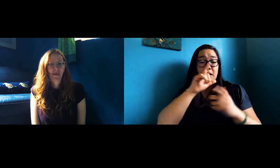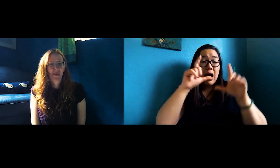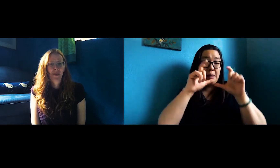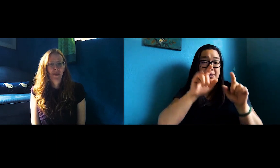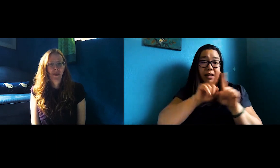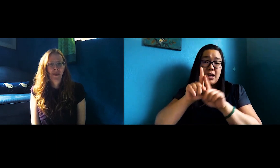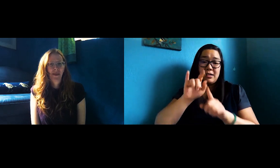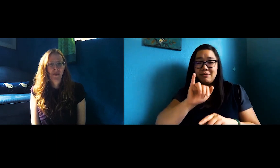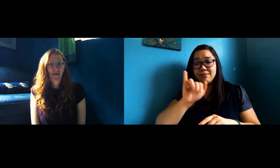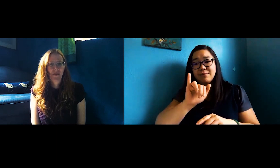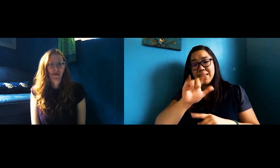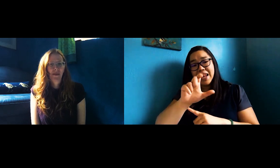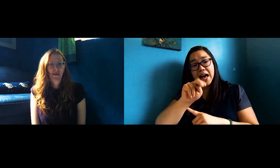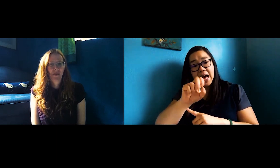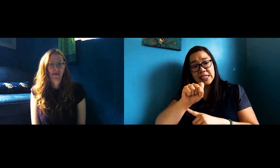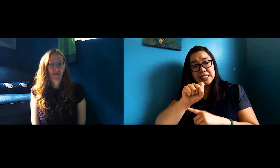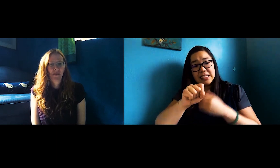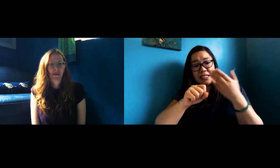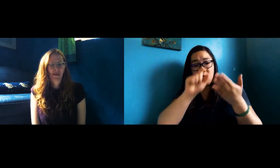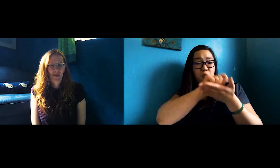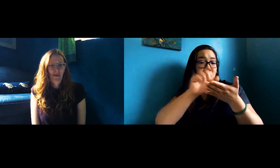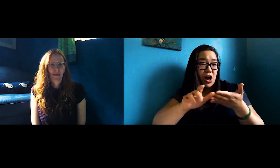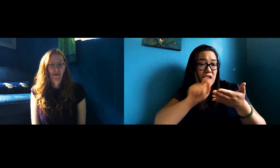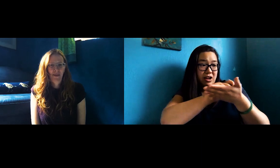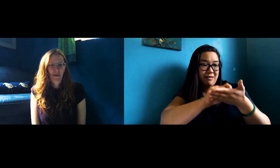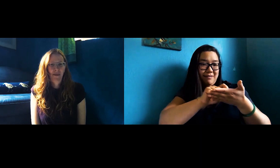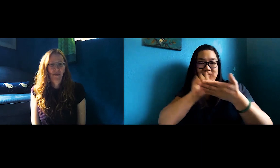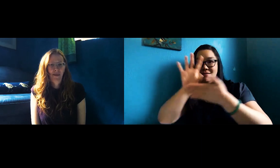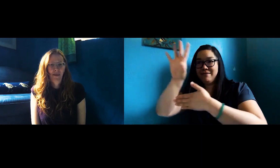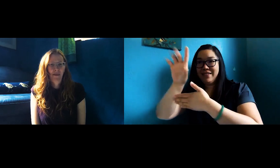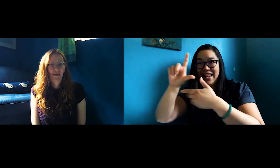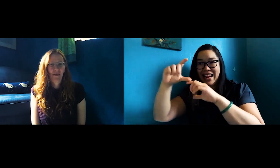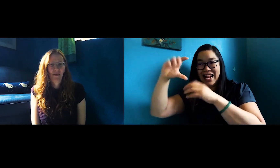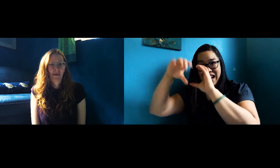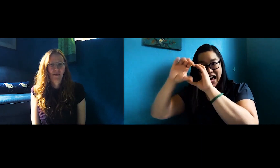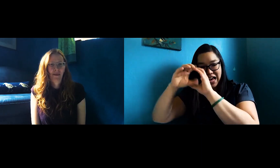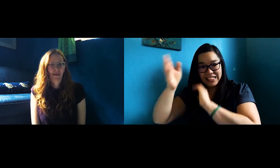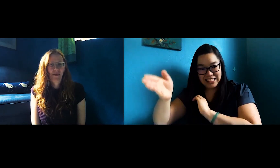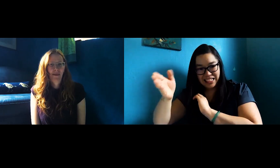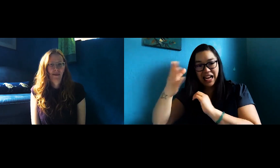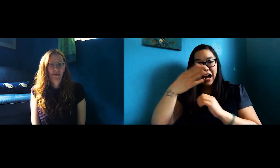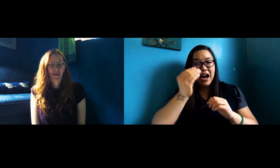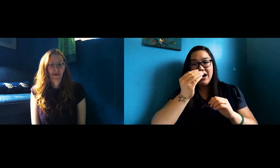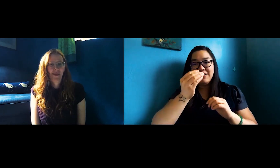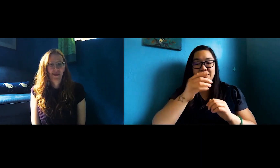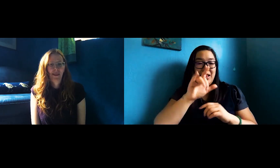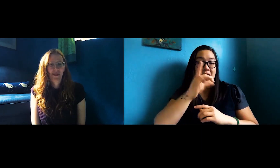I like your metaphor, that a lens to a photographer is like a pen to a writer. That light is the ink